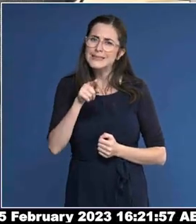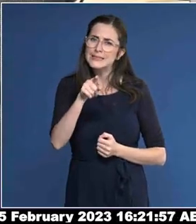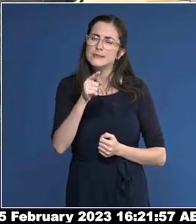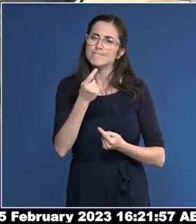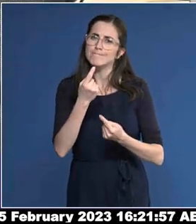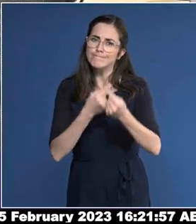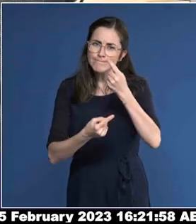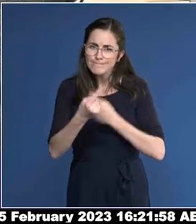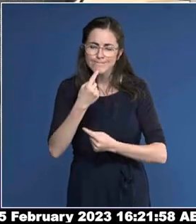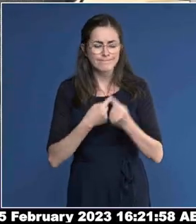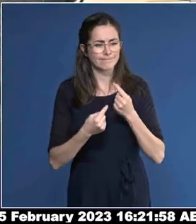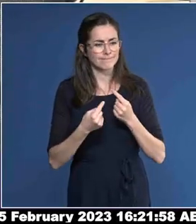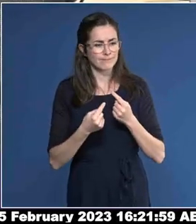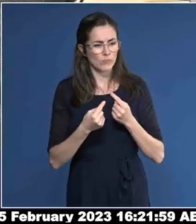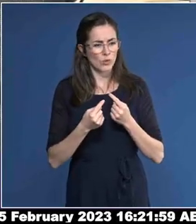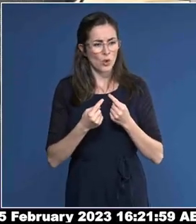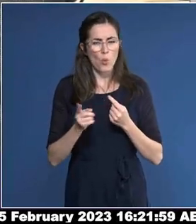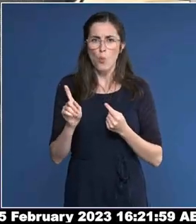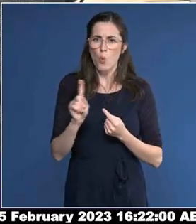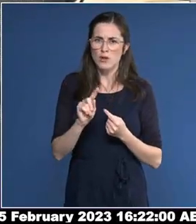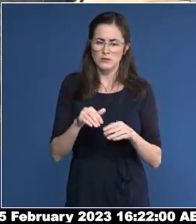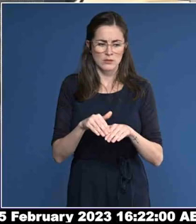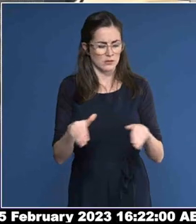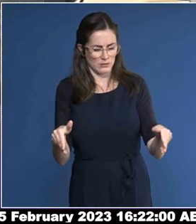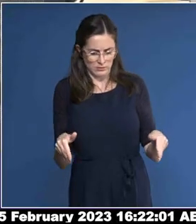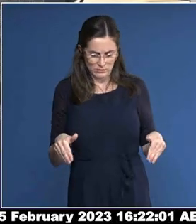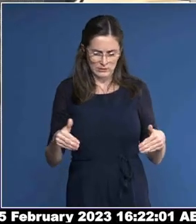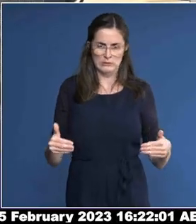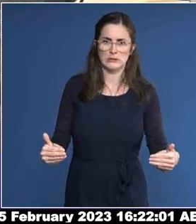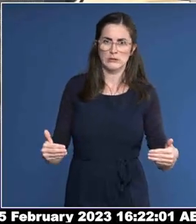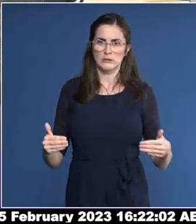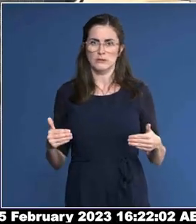where the appropriate boundary is between support coordination and advocacy?